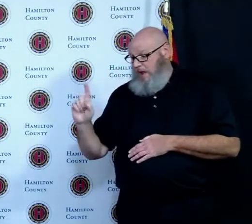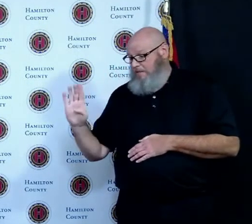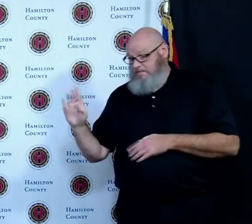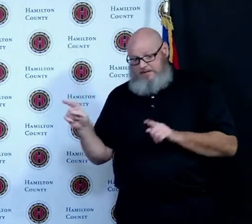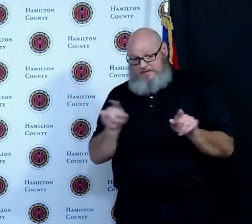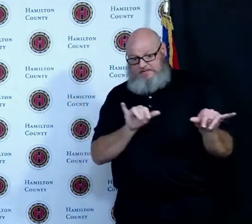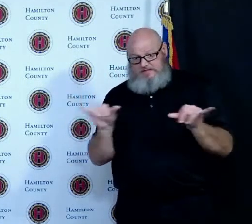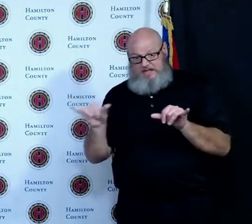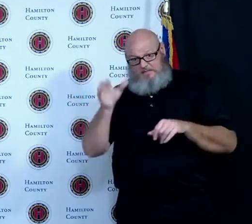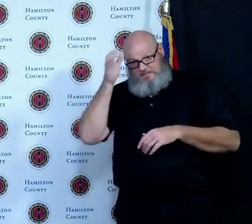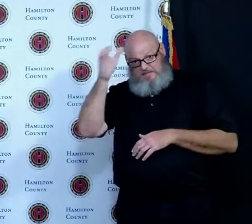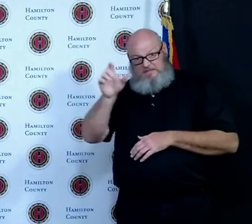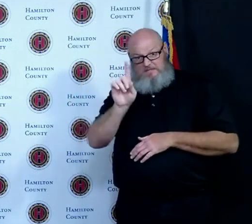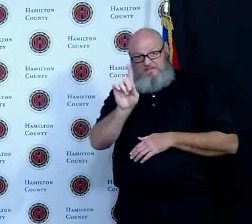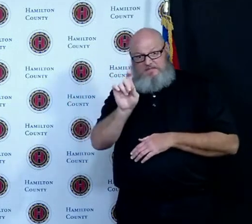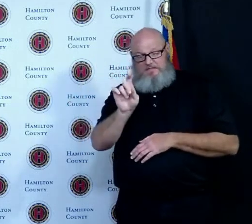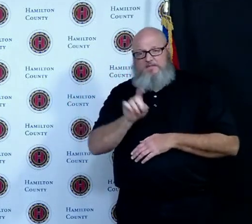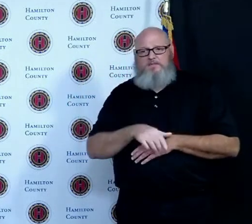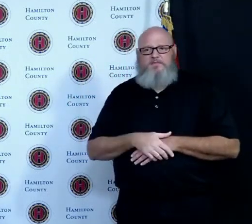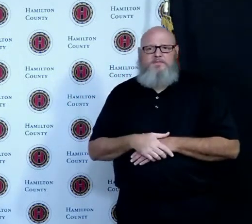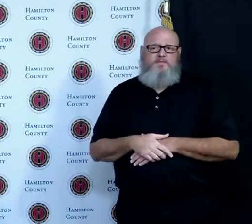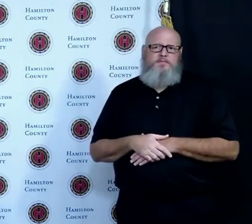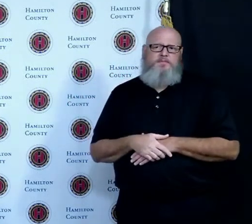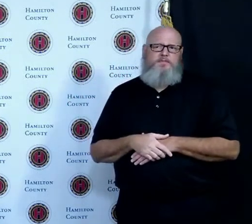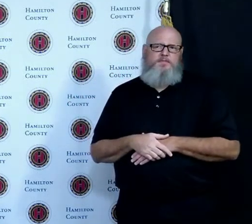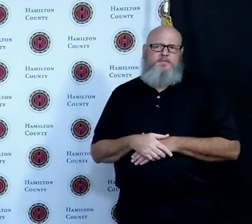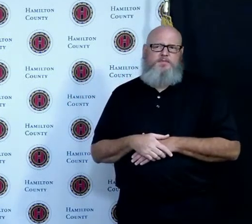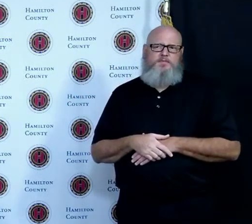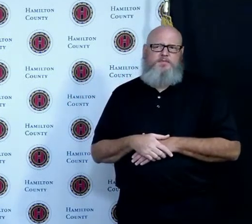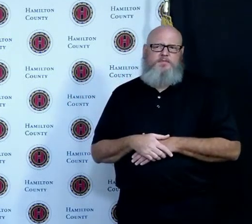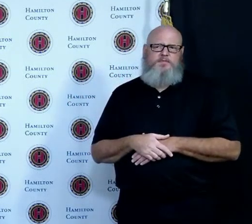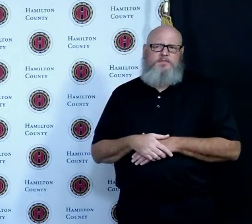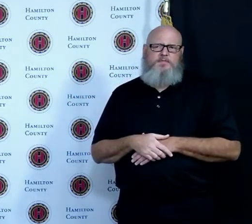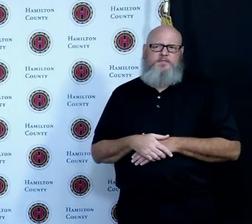I mean I got one at CVS for the flu you can get one through your primary care position I mean